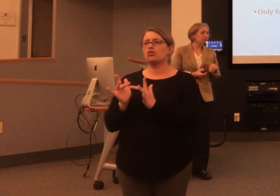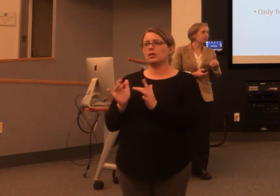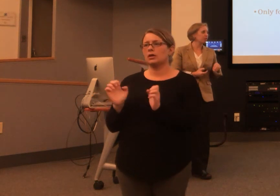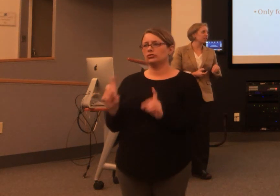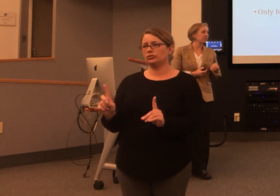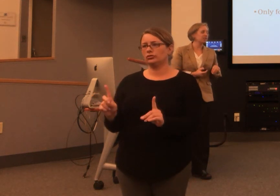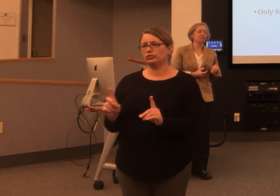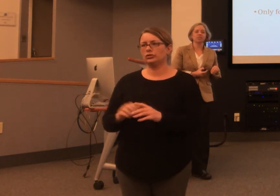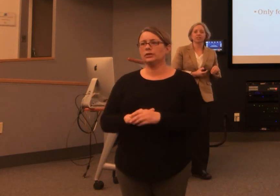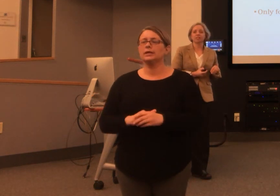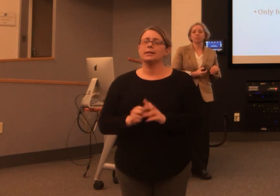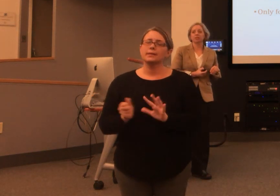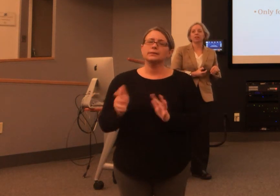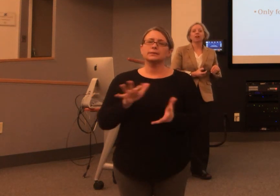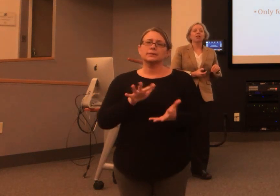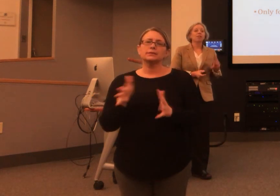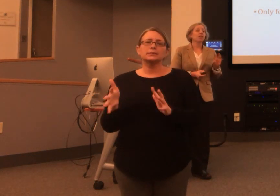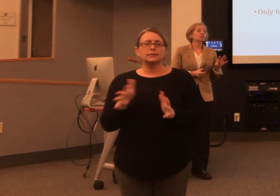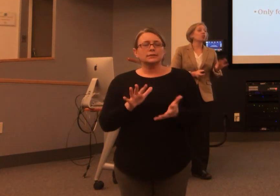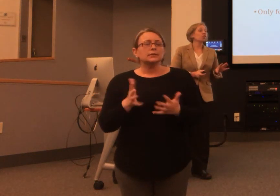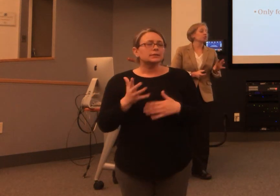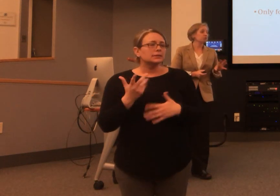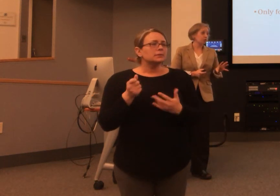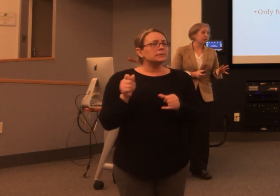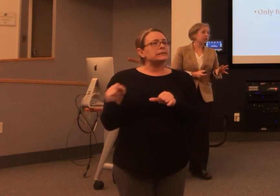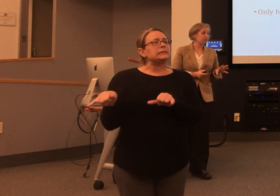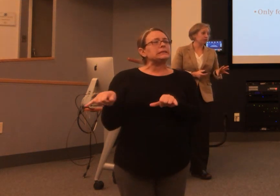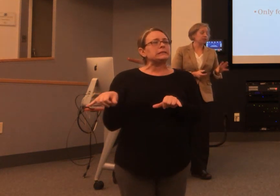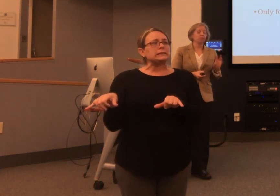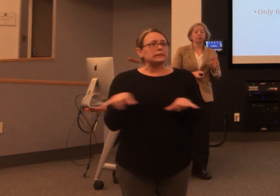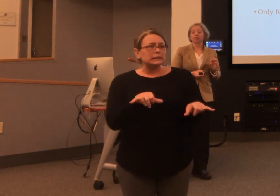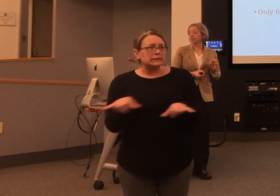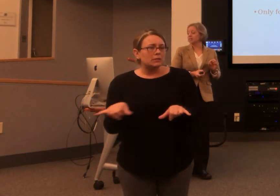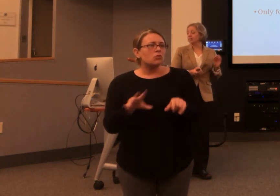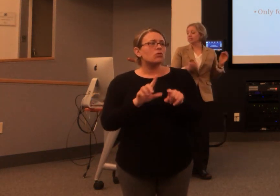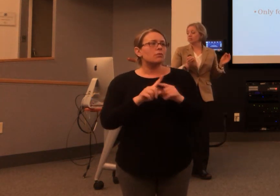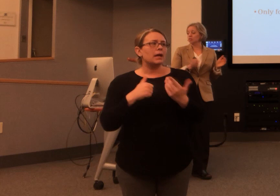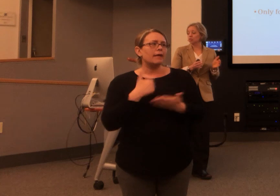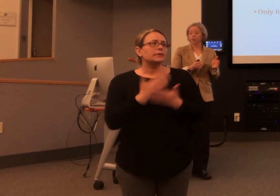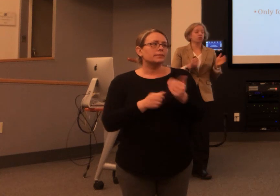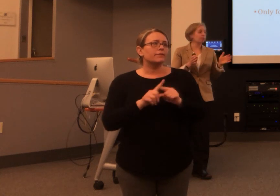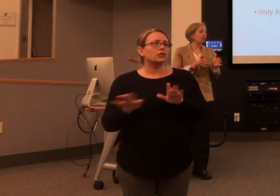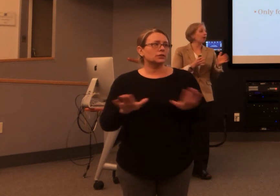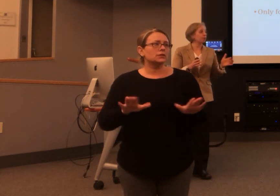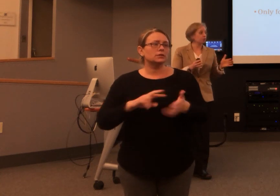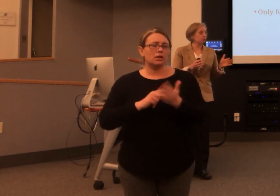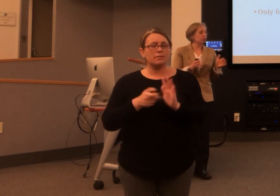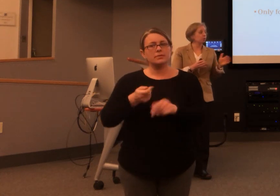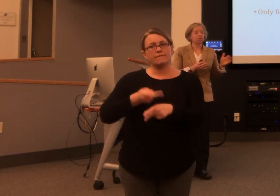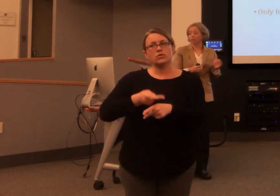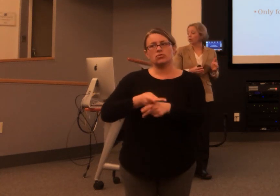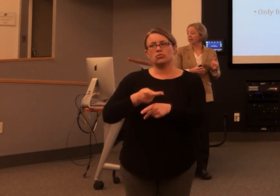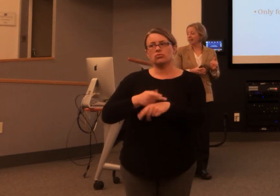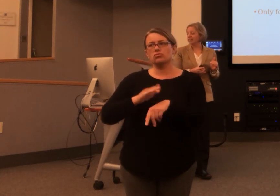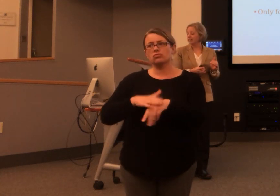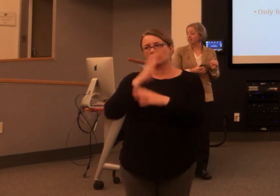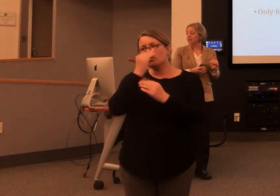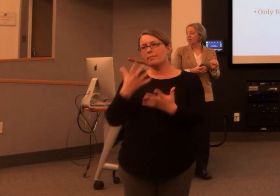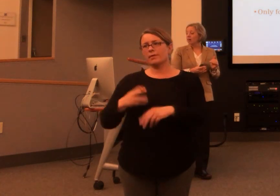from the face-to-face teaching exception that I just caution you to tread carefully because it's stricter about how much you can use and in what context.